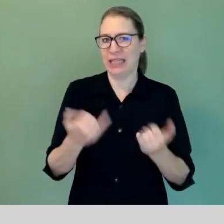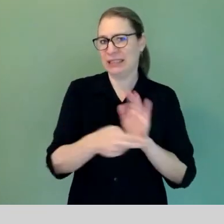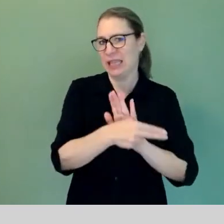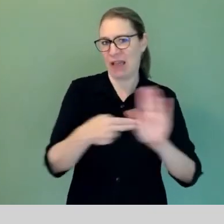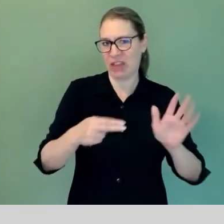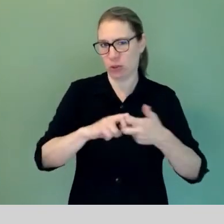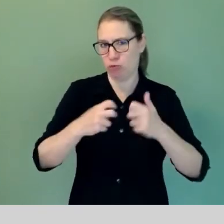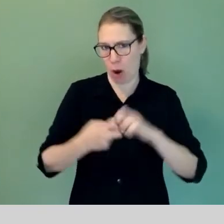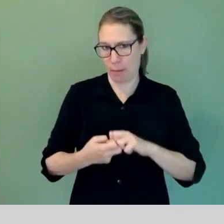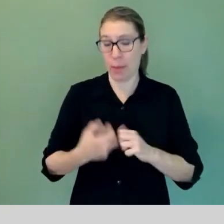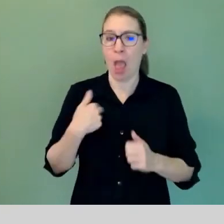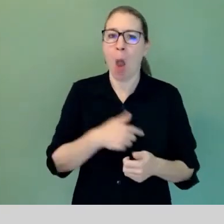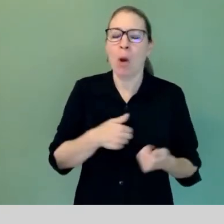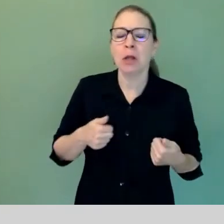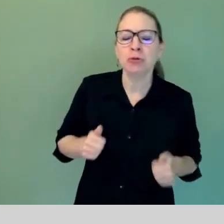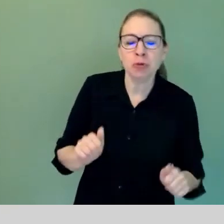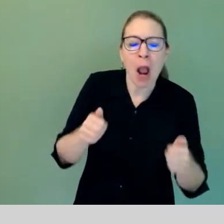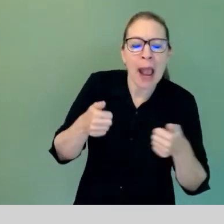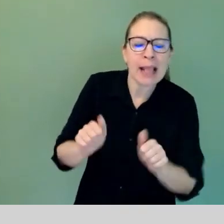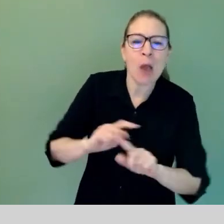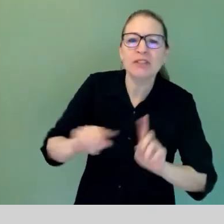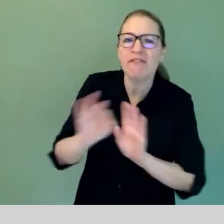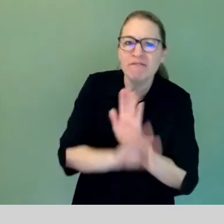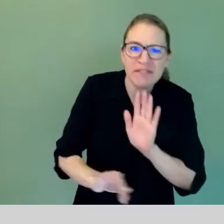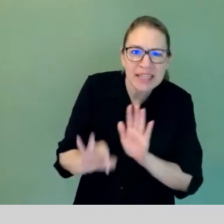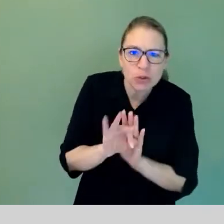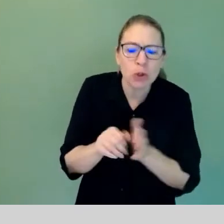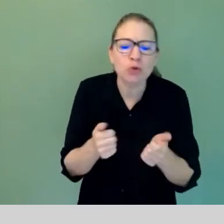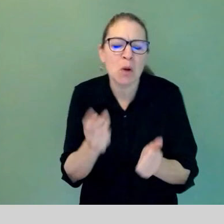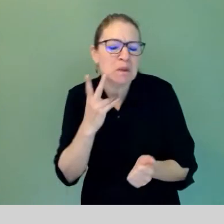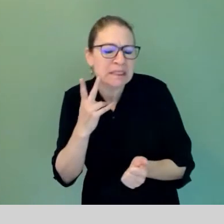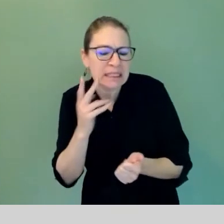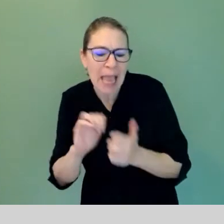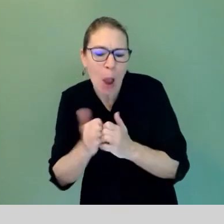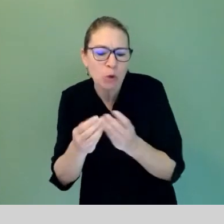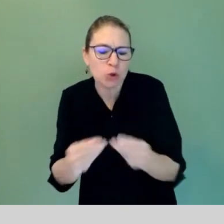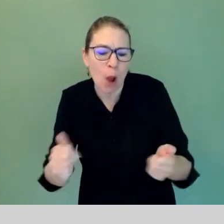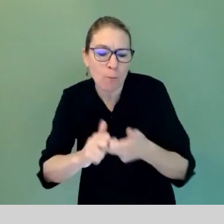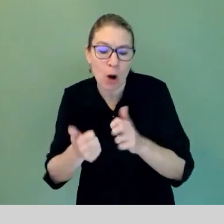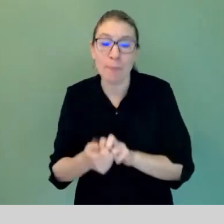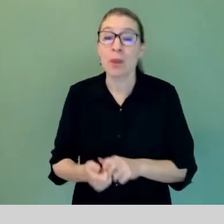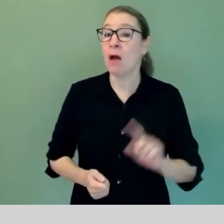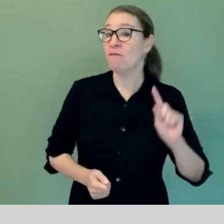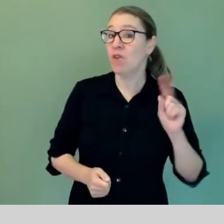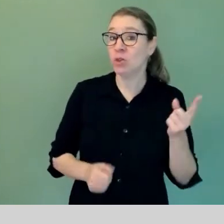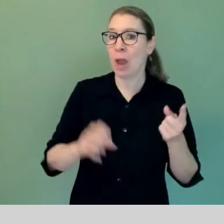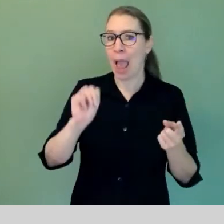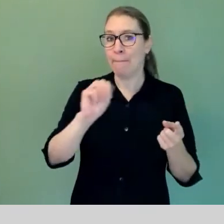with this classification problem where we are trying out different features to solve for the same problem. So in the first one,